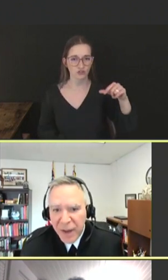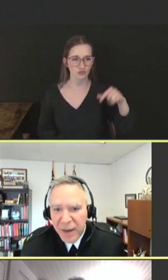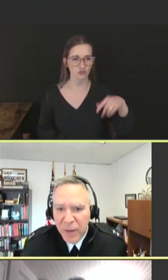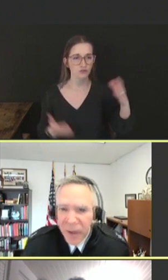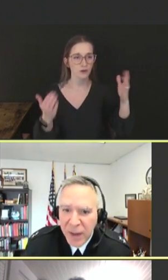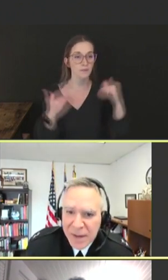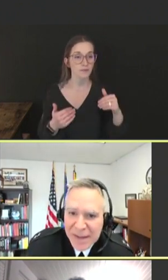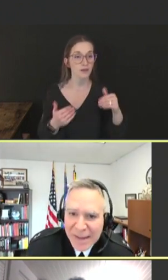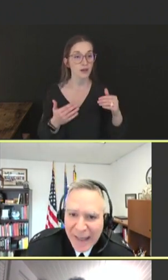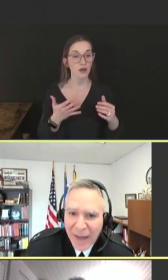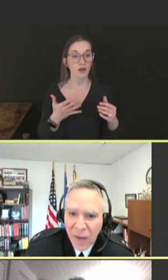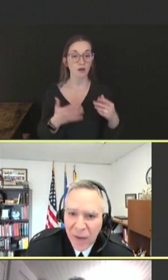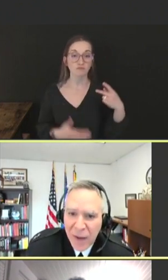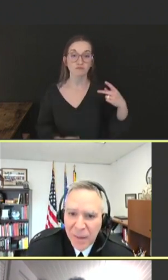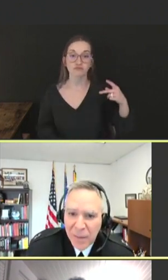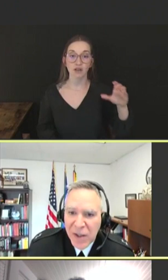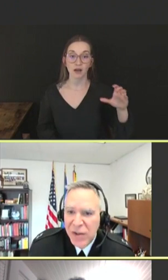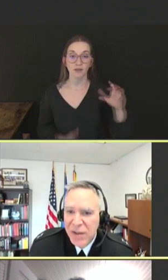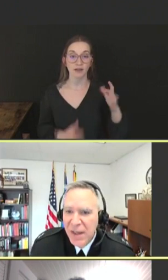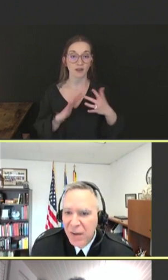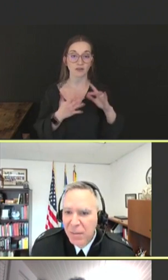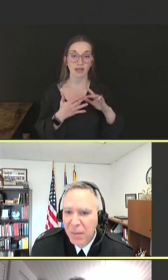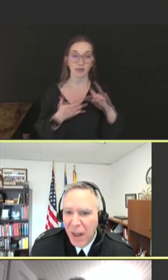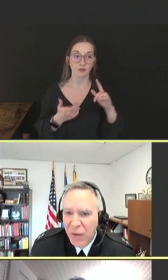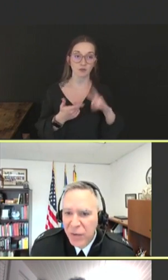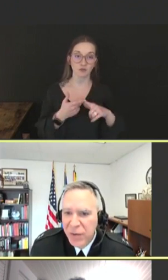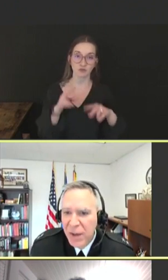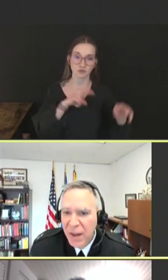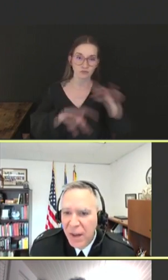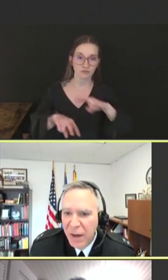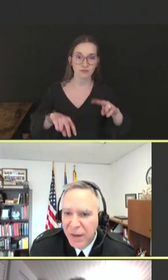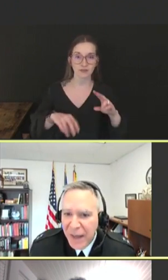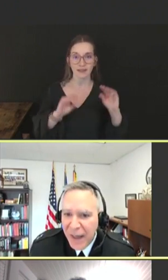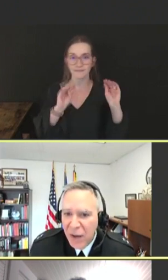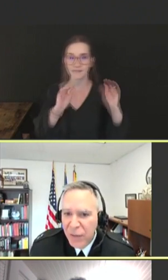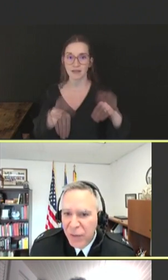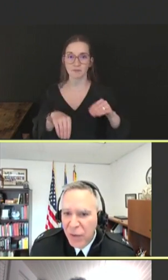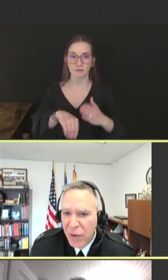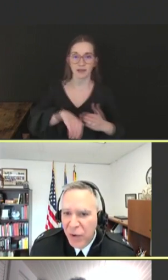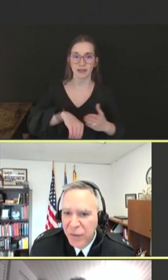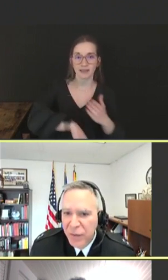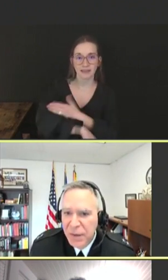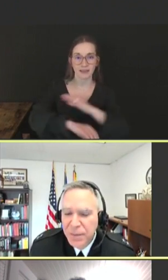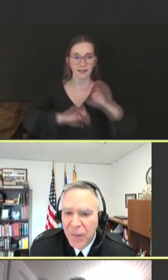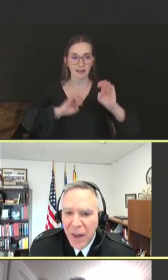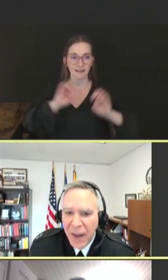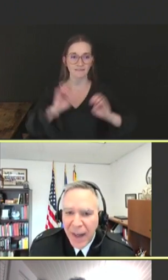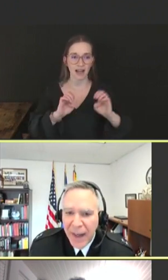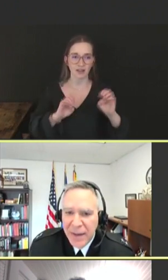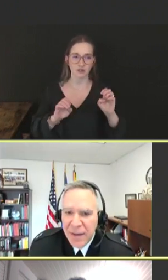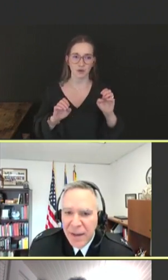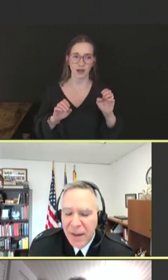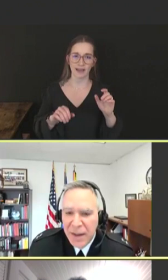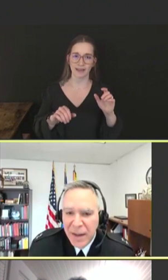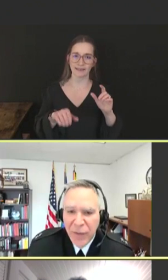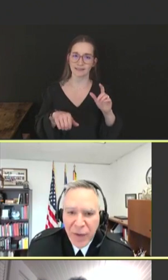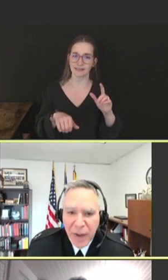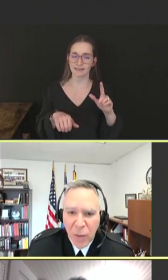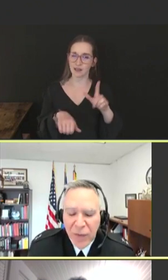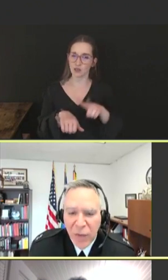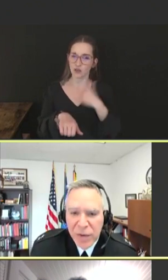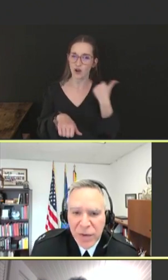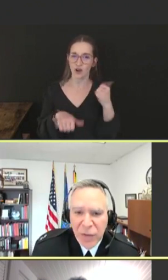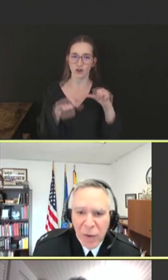evaluate, and scale patient center models of care for Long-COVID, and never forget workforce, of